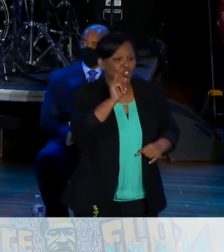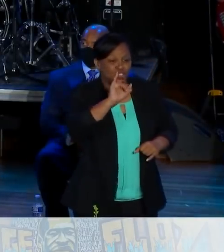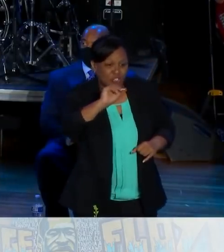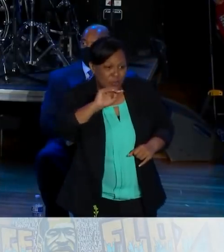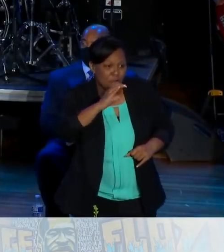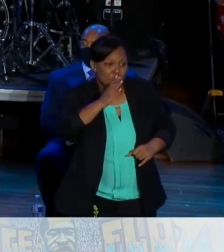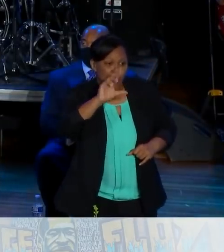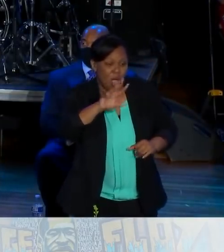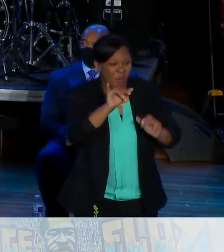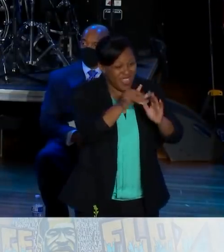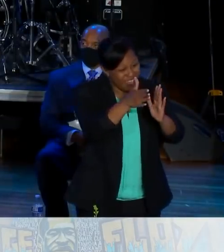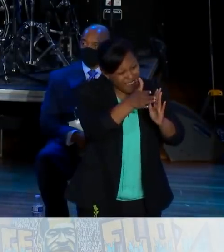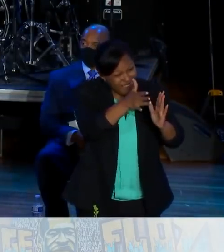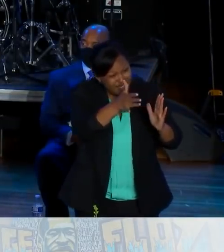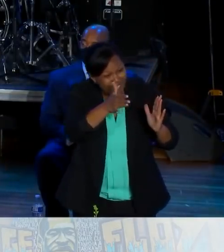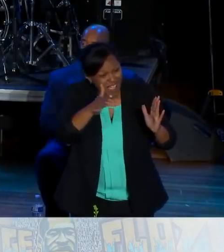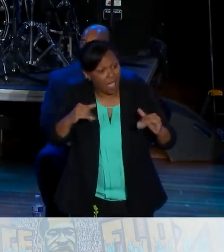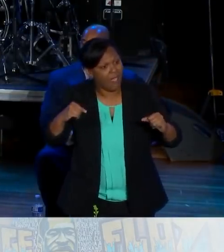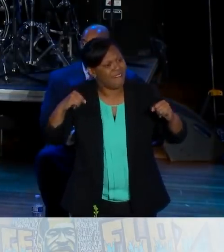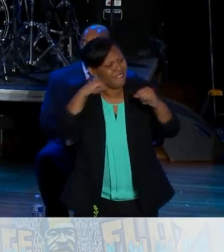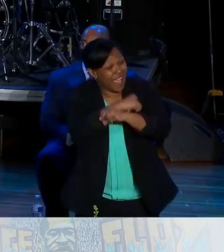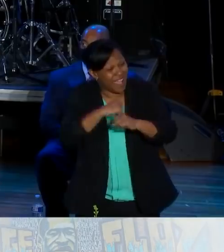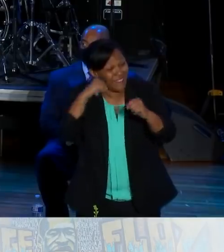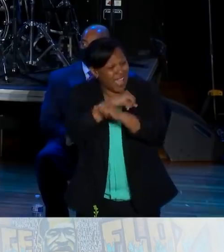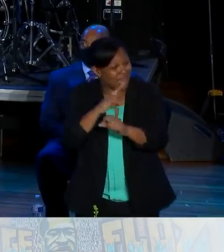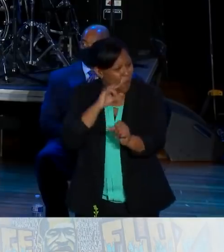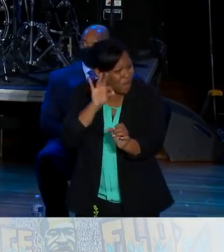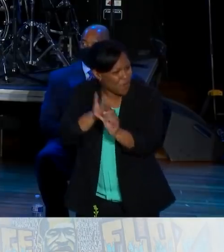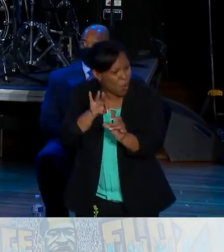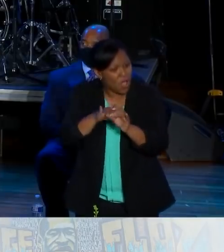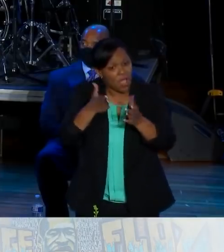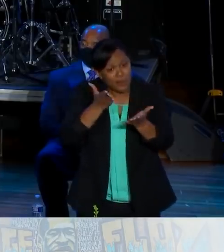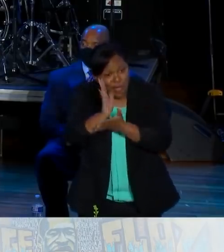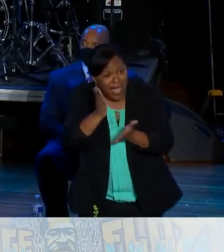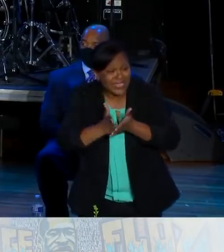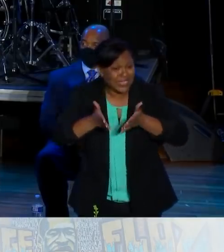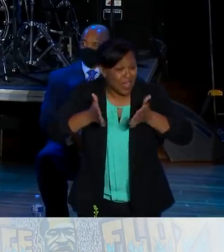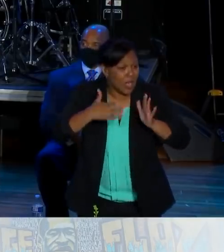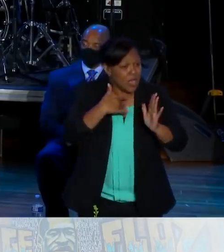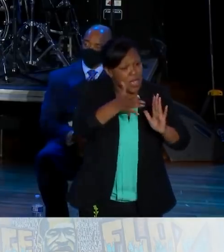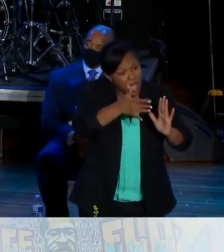HAD TO FIGHT SLAVERY AND ANOTHER AREA WE HAD TO FIGHT JIM CROW AND ANOTHER ONE WE